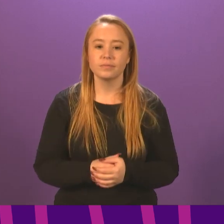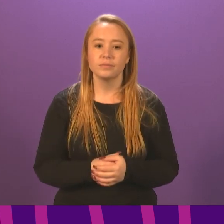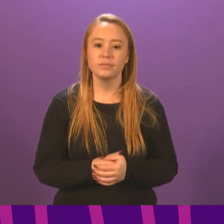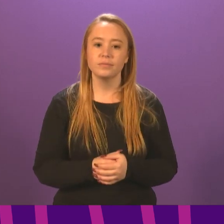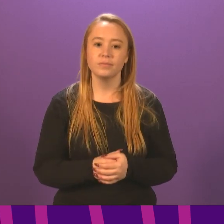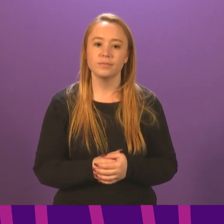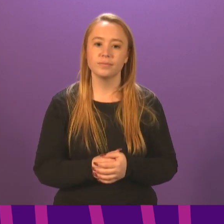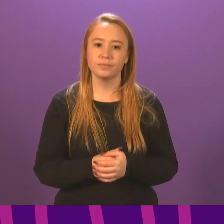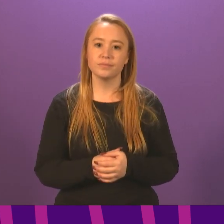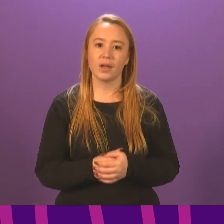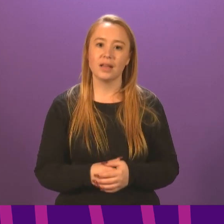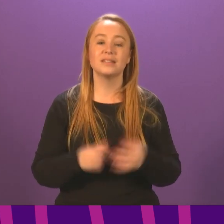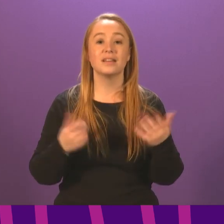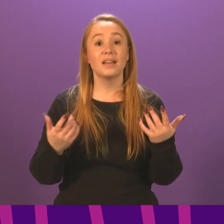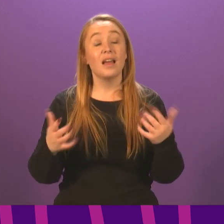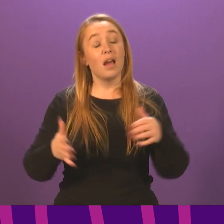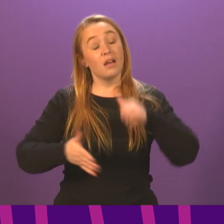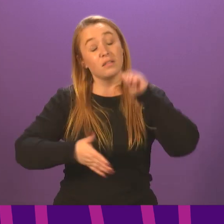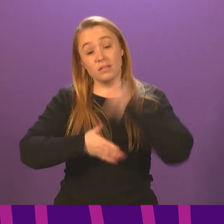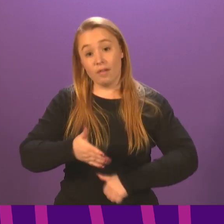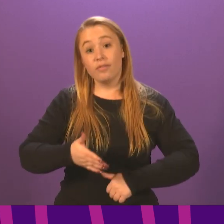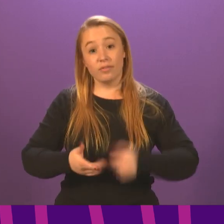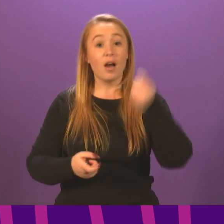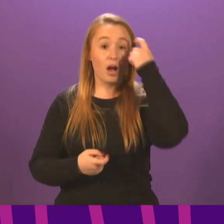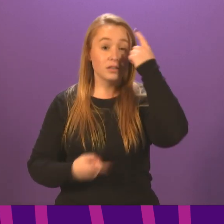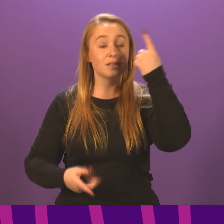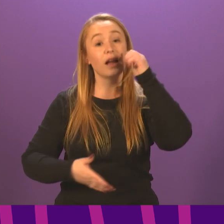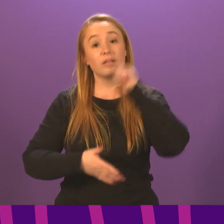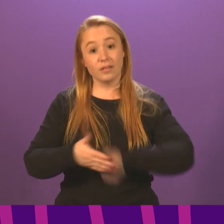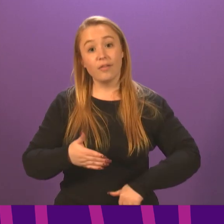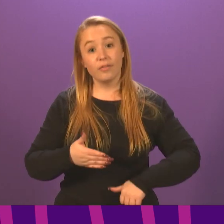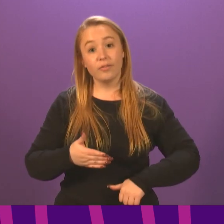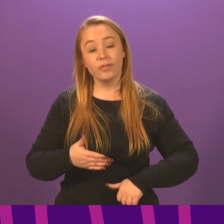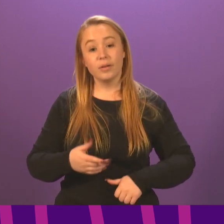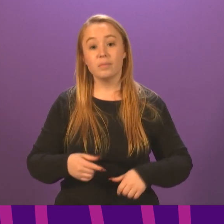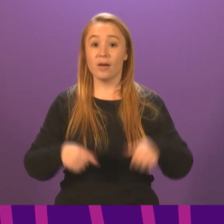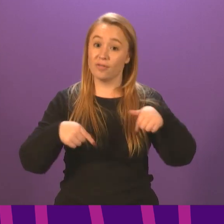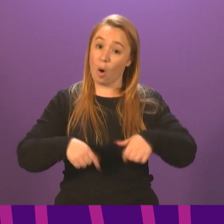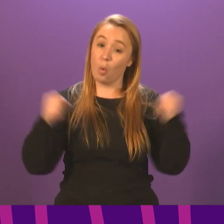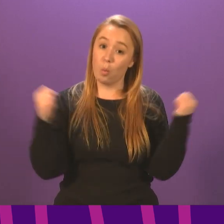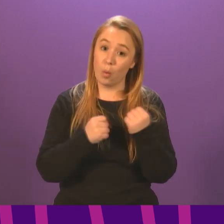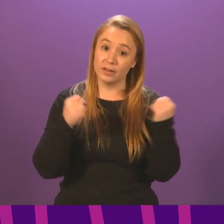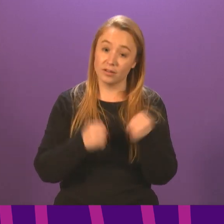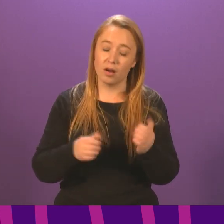is impossibly tough for people, but for the remainder of this winter it will be necessary